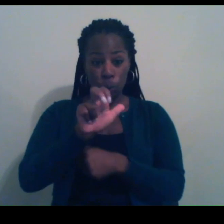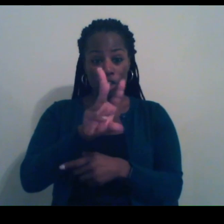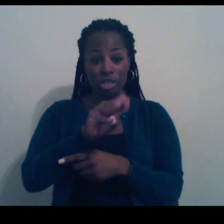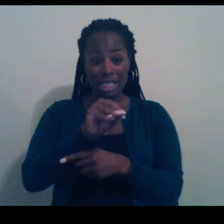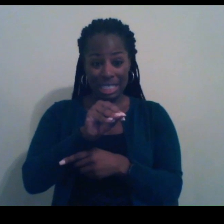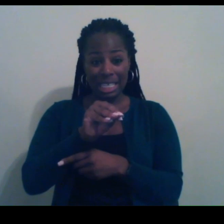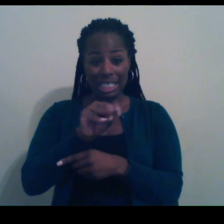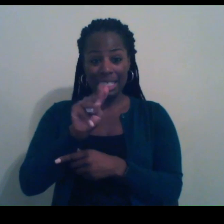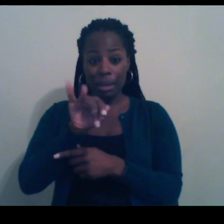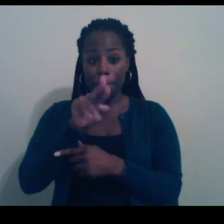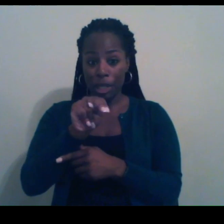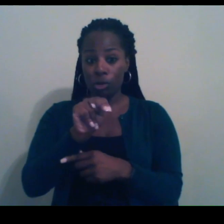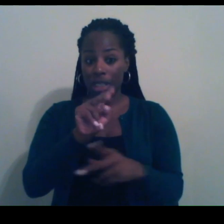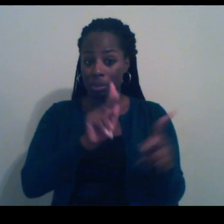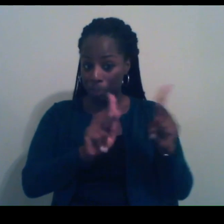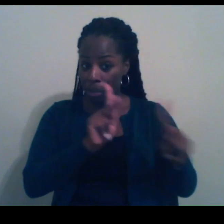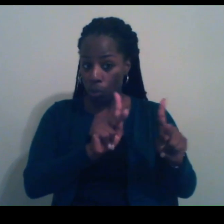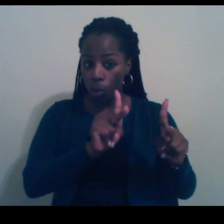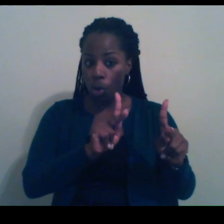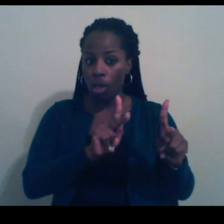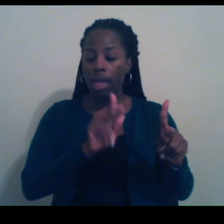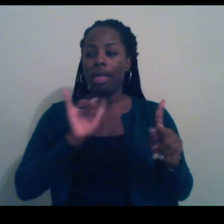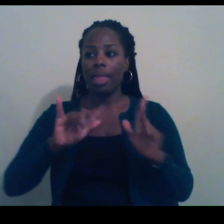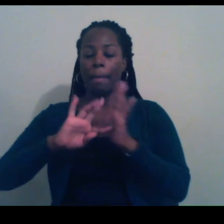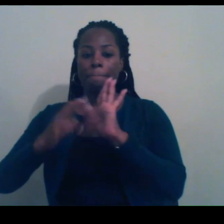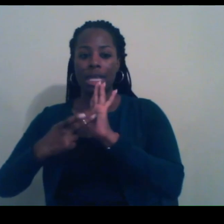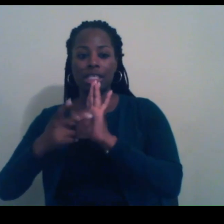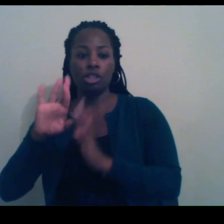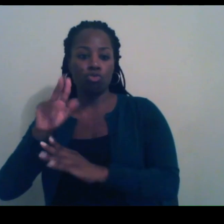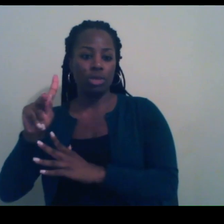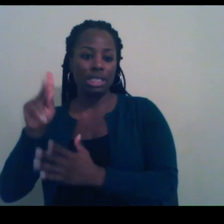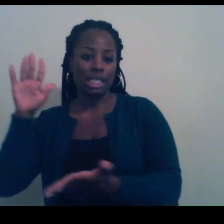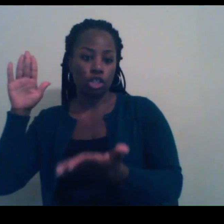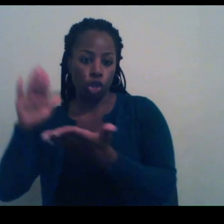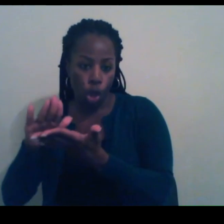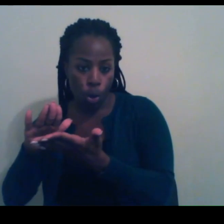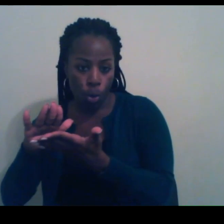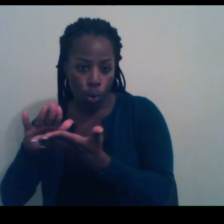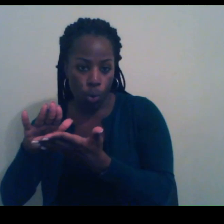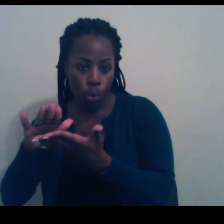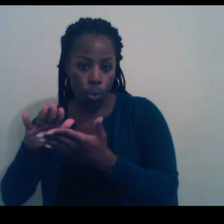is a low risk I think the point you're making is that since we haven't done yet